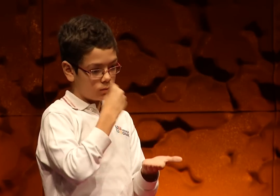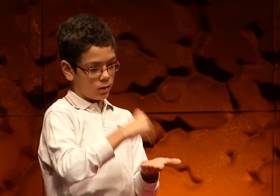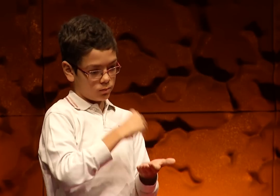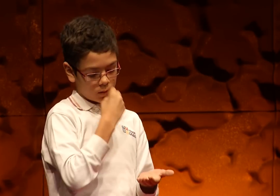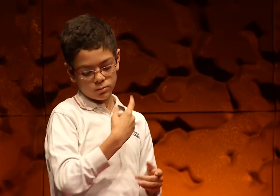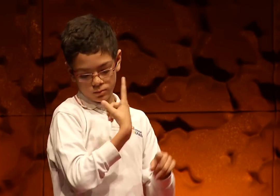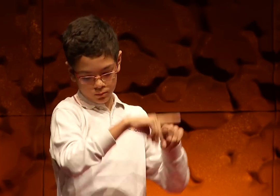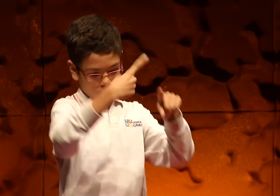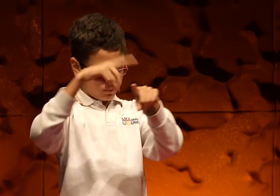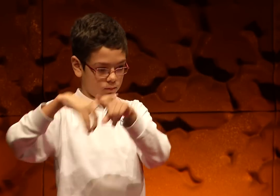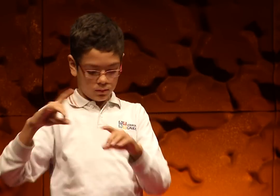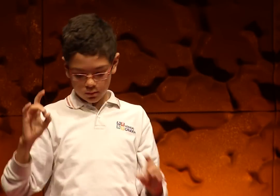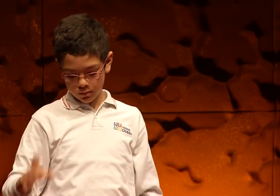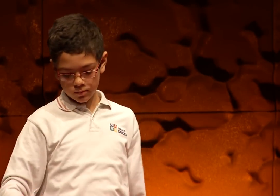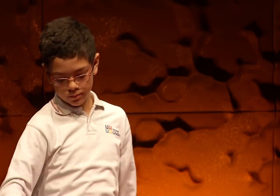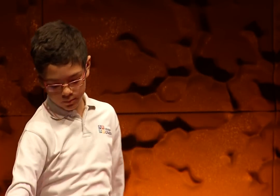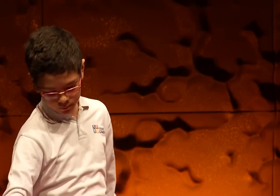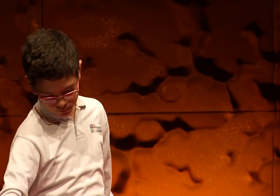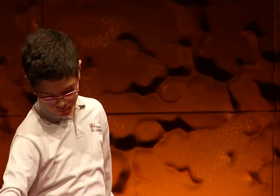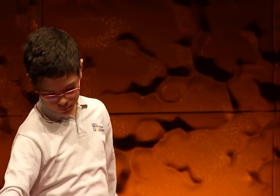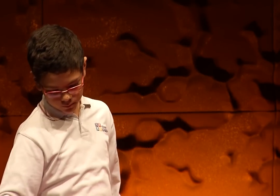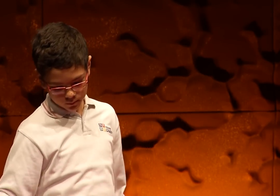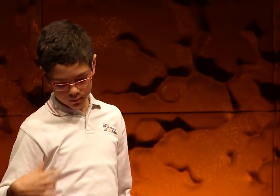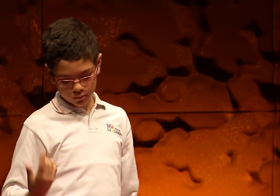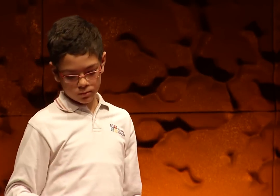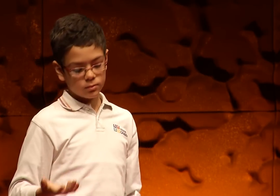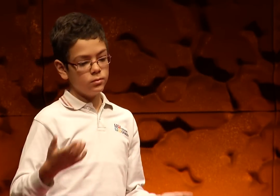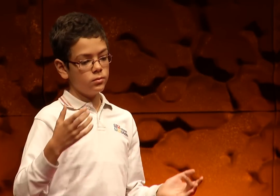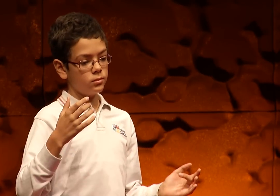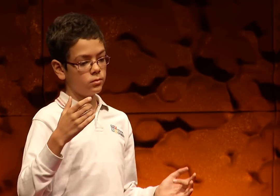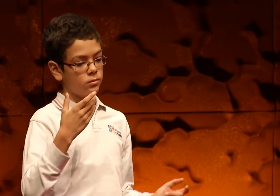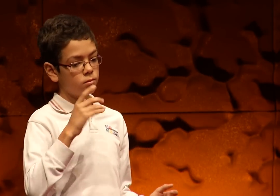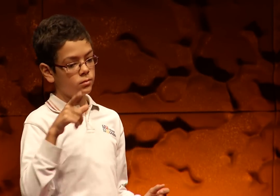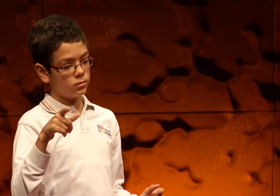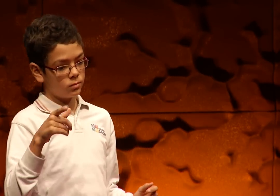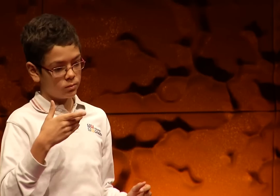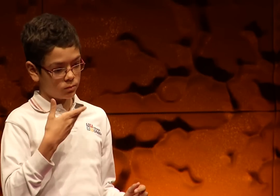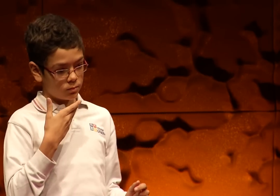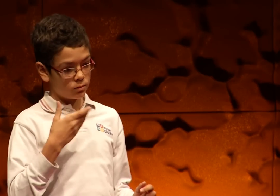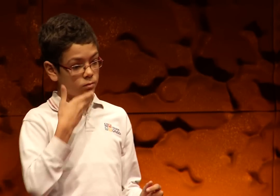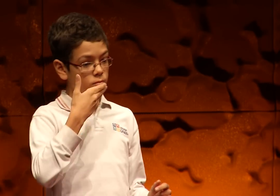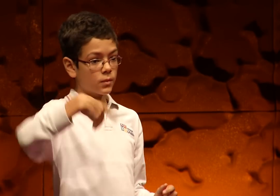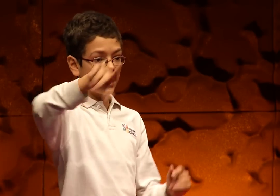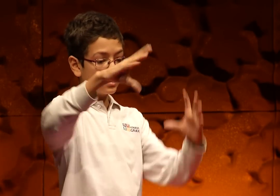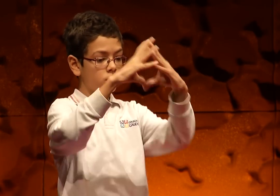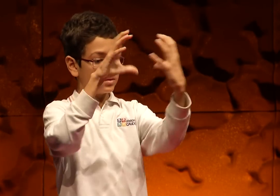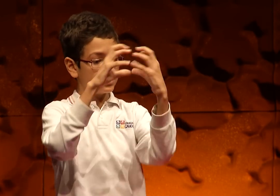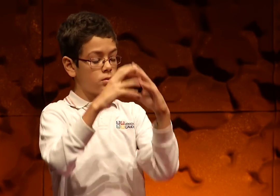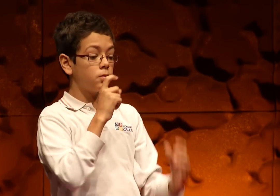And that is because in their culture, they eat with their hands. There are differences in all languages of Sign Language.